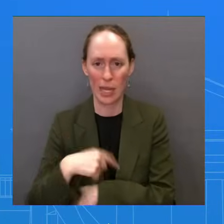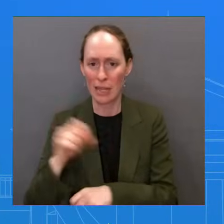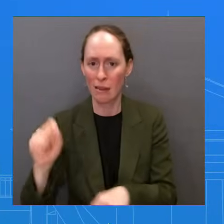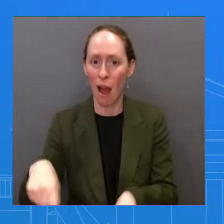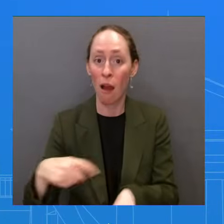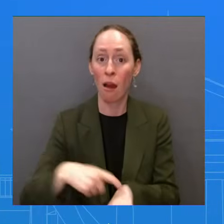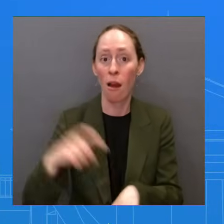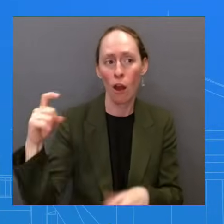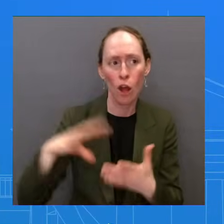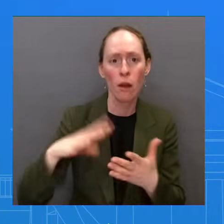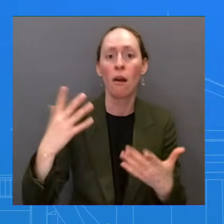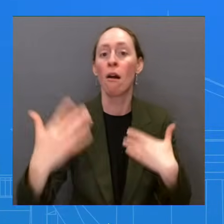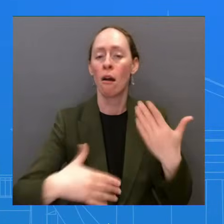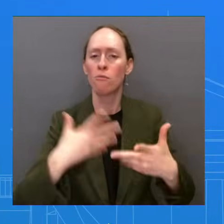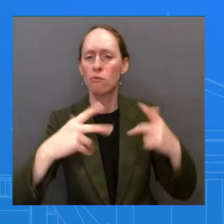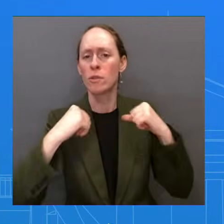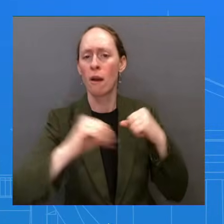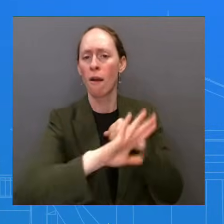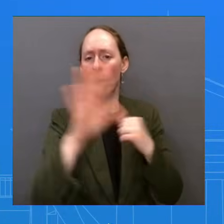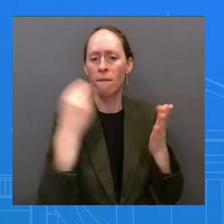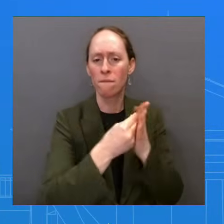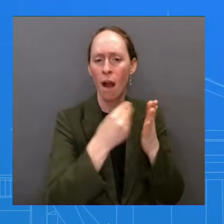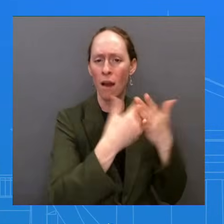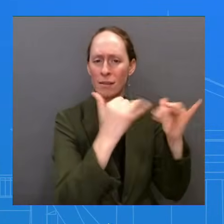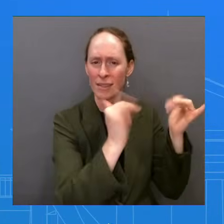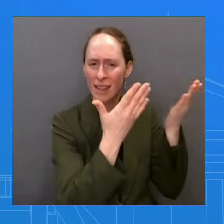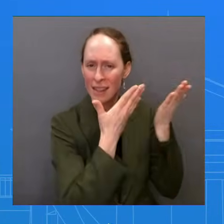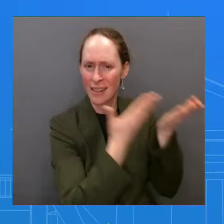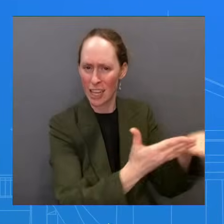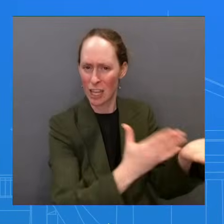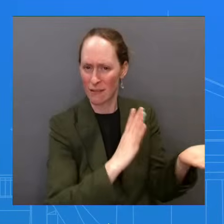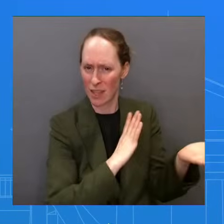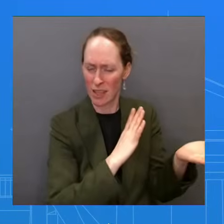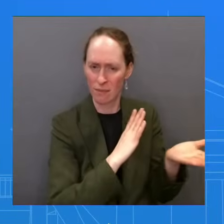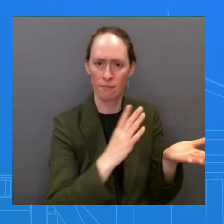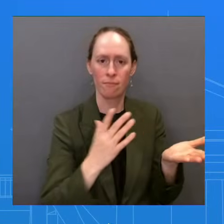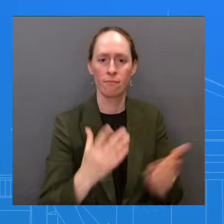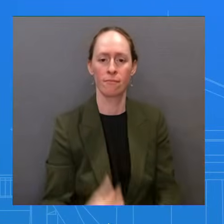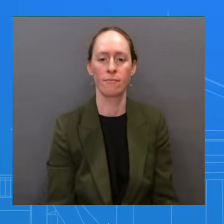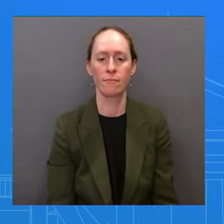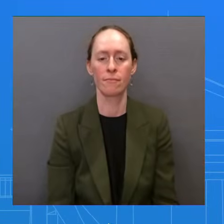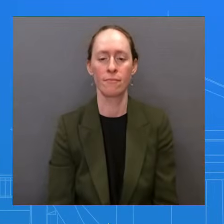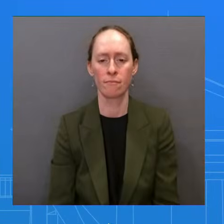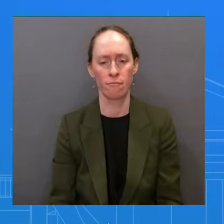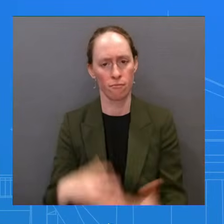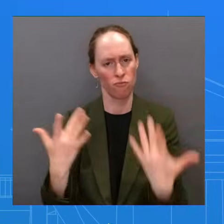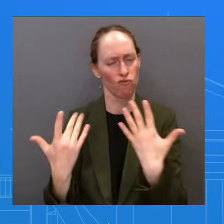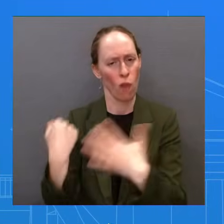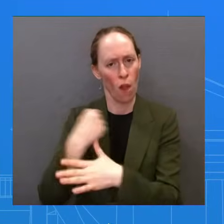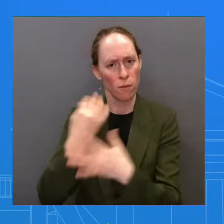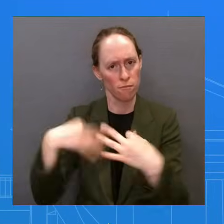the objective that the President wants his team to lead with to make sure that we keep taxpayers safe, depositors protected.